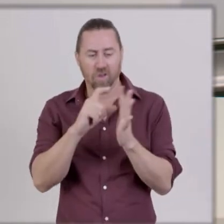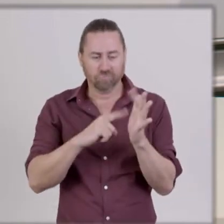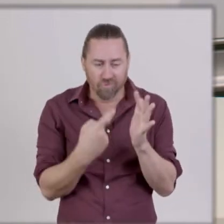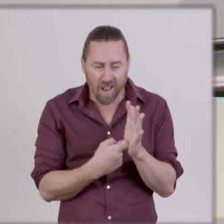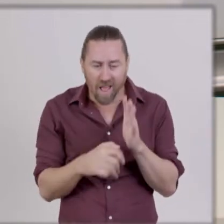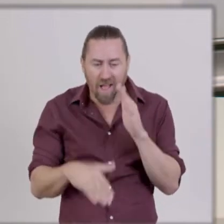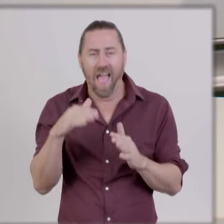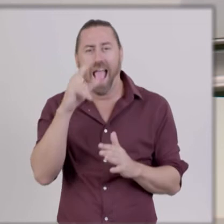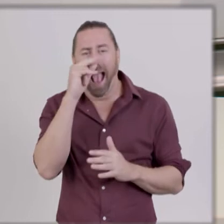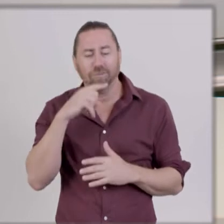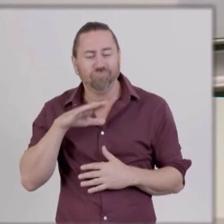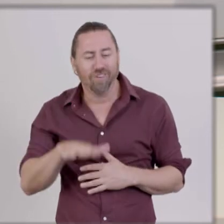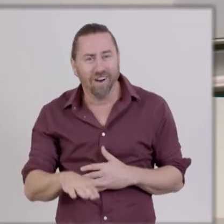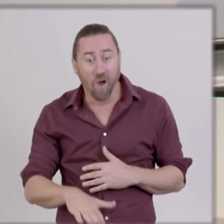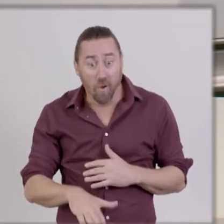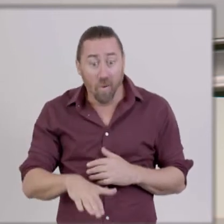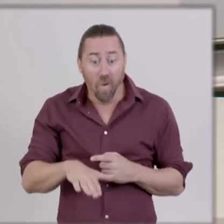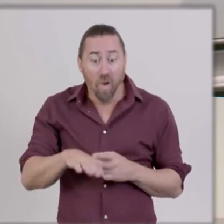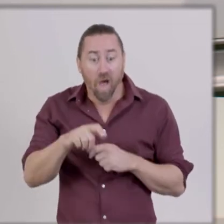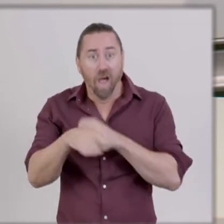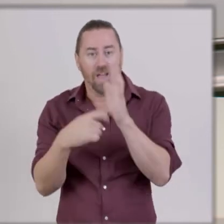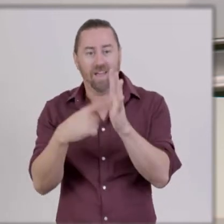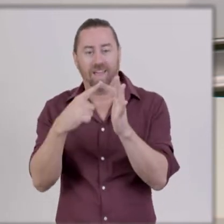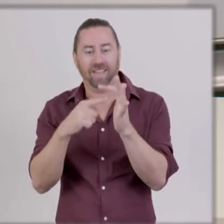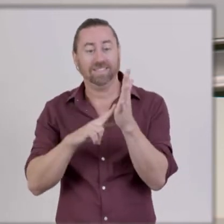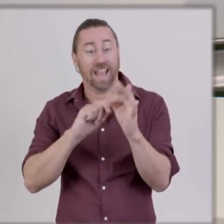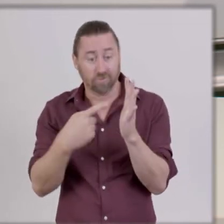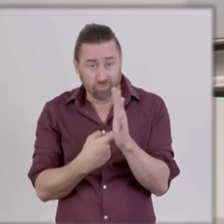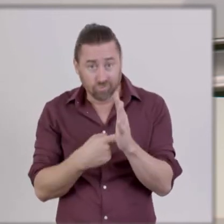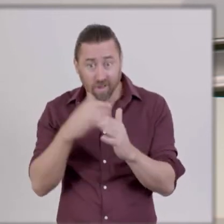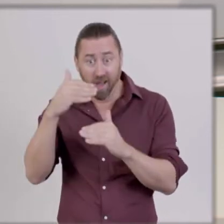We know that we will grow into teenagers, young adults, and then adults.